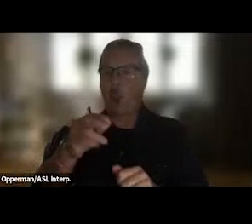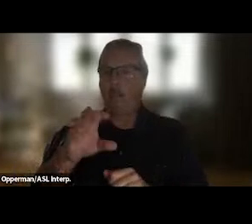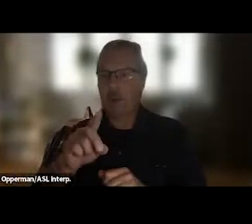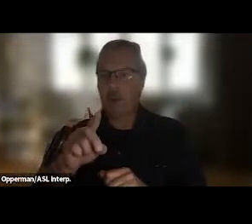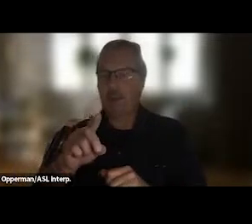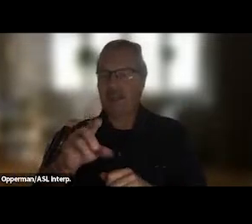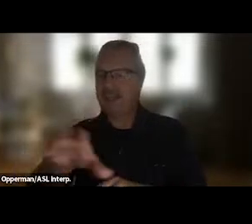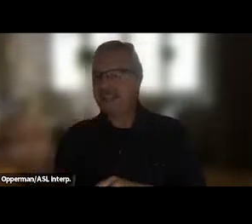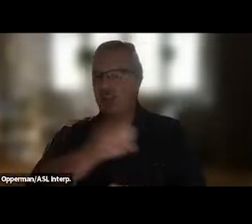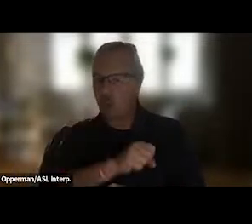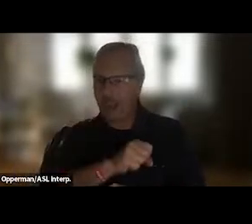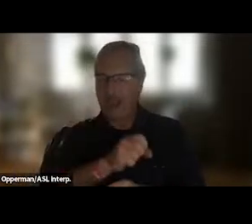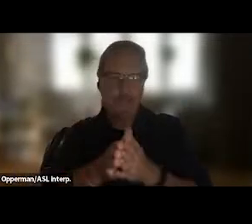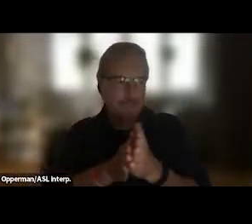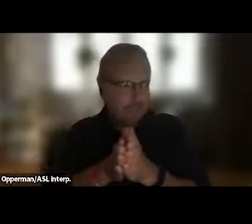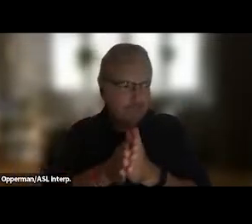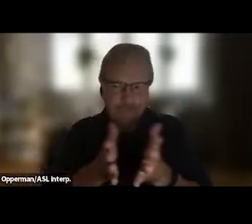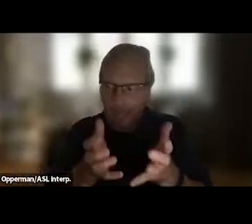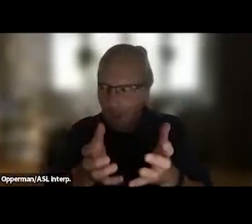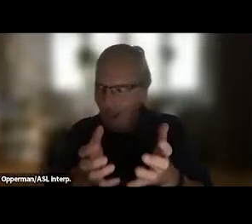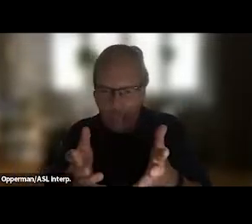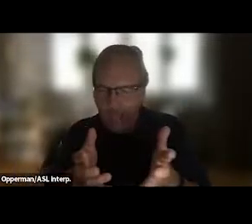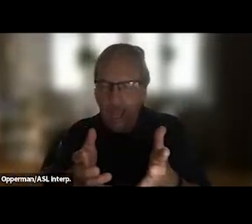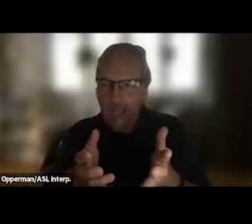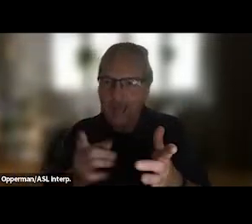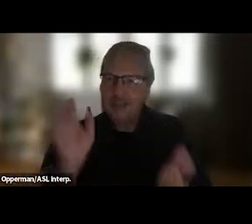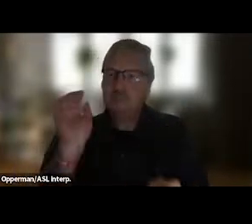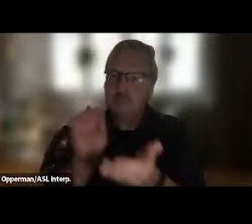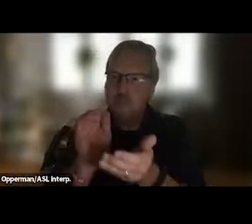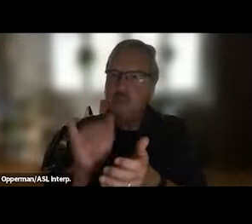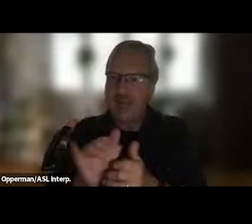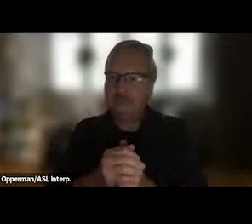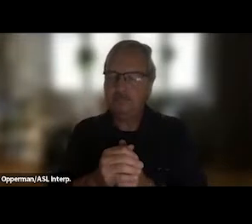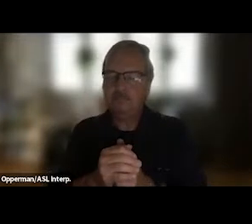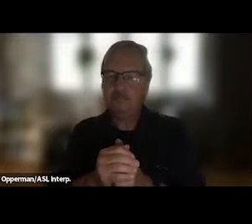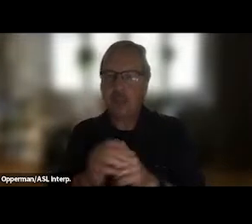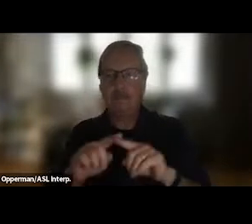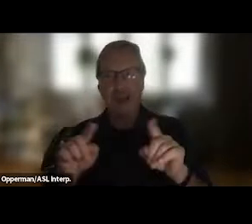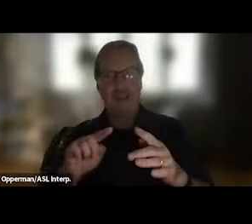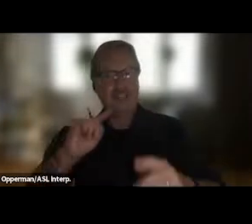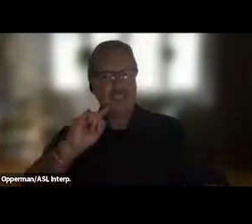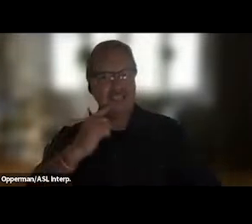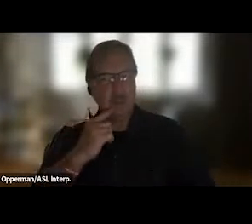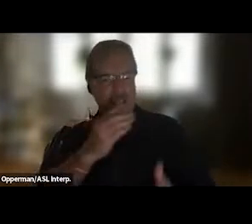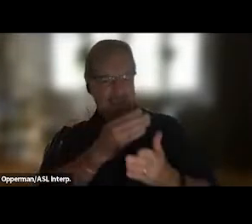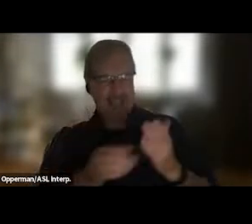to actually take the drug. However, it can have serious side effects, both that and Vivitrol,